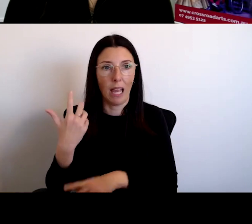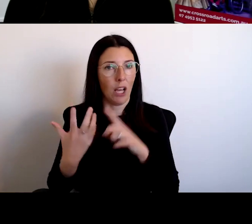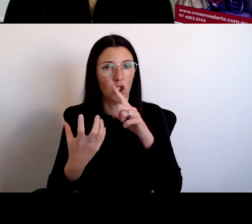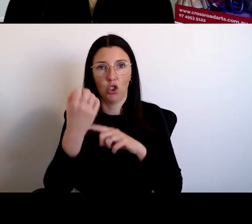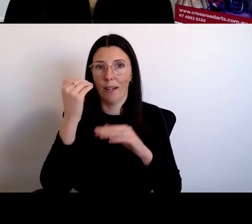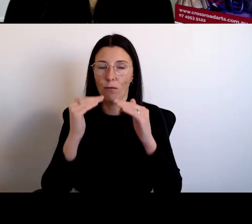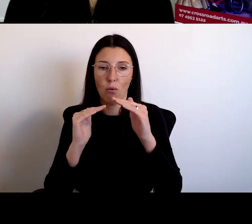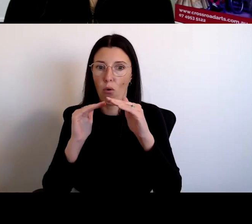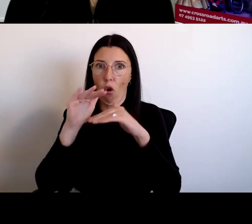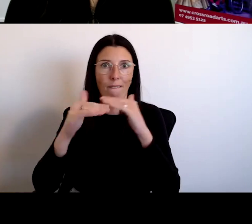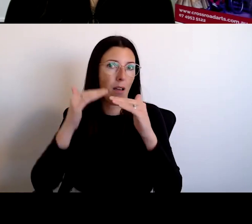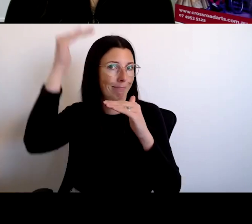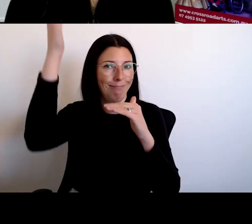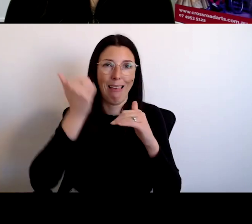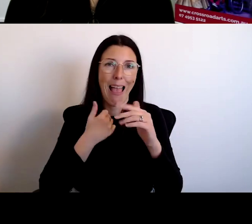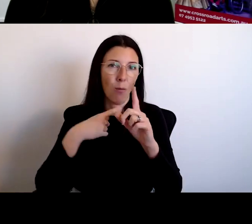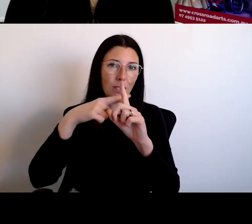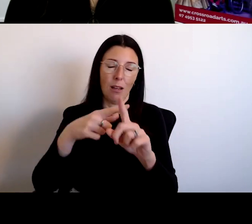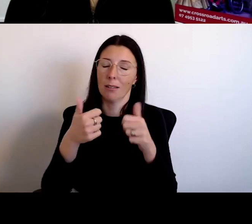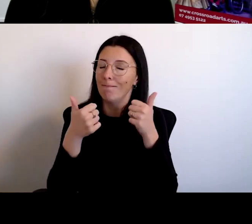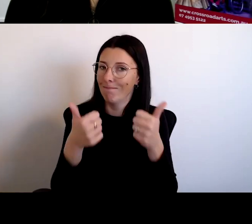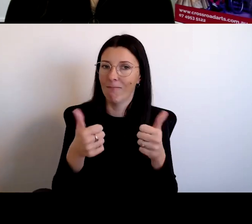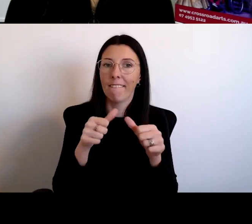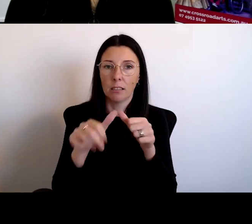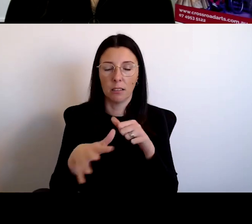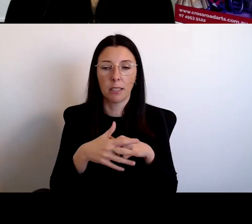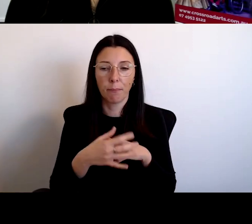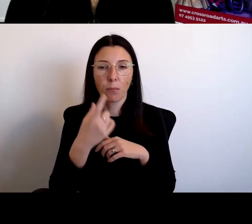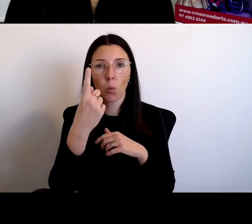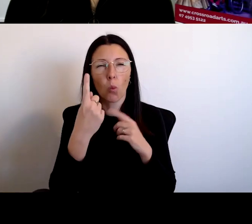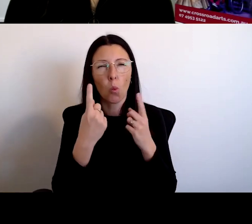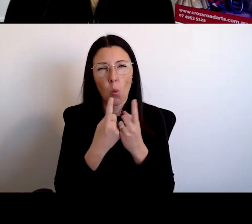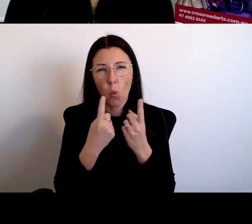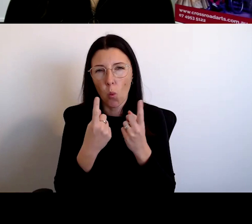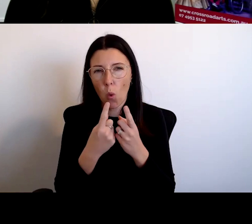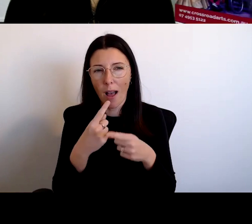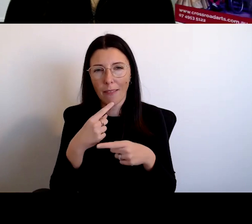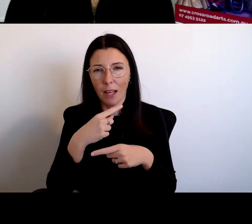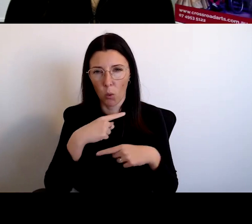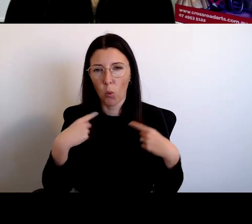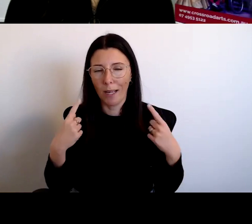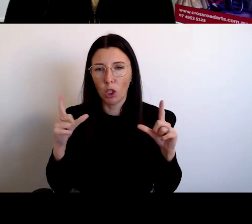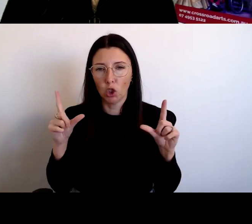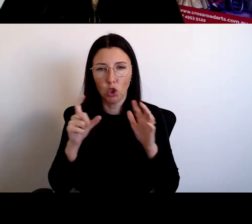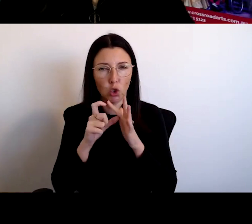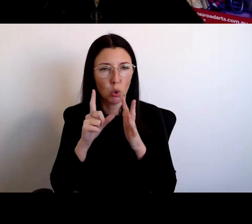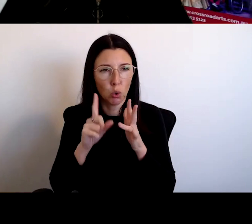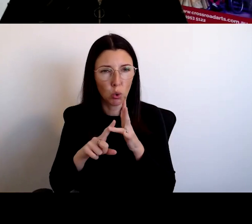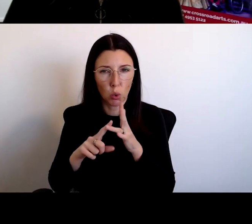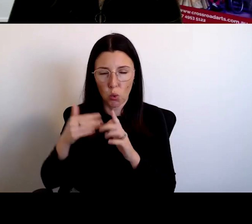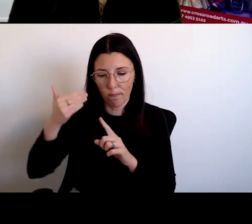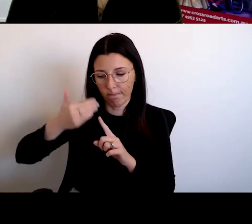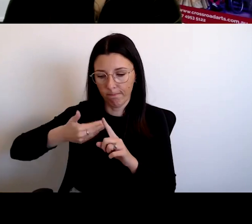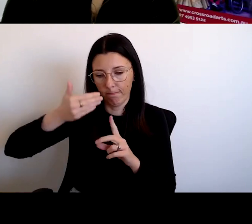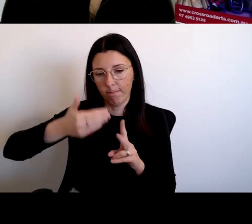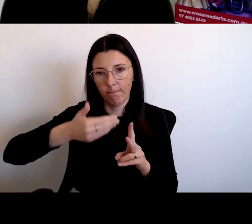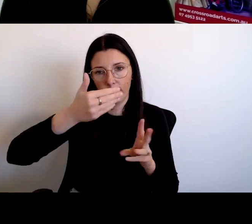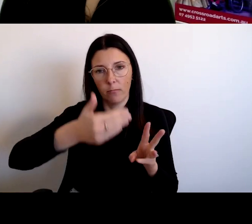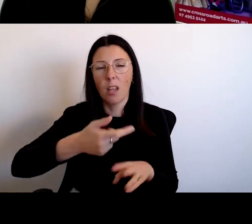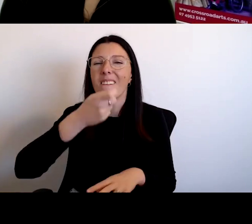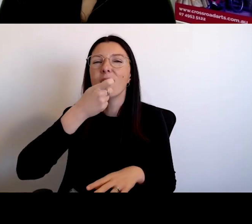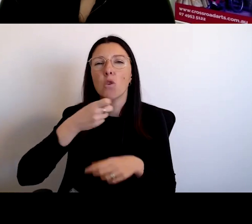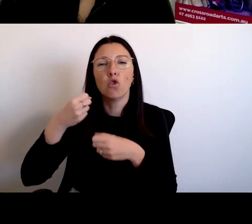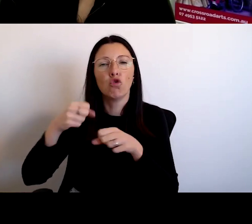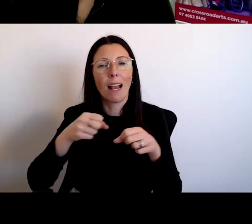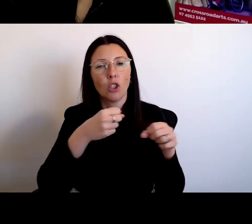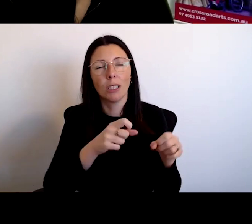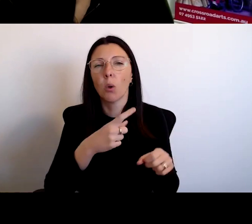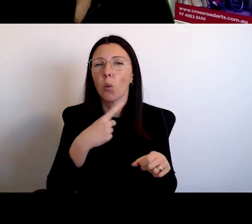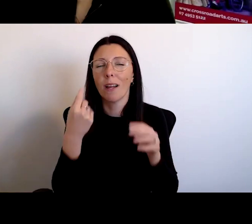great. One of the things that we did along a number of strategies was really look at our annual